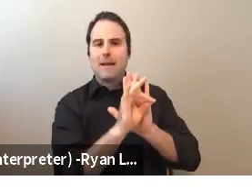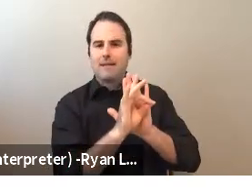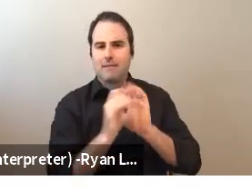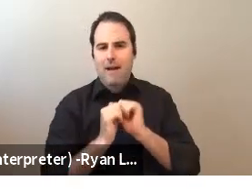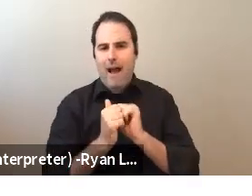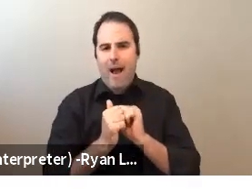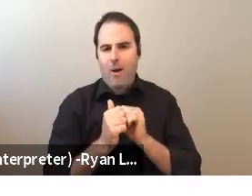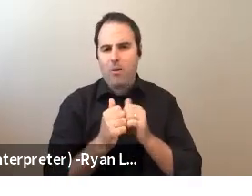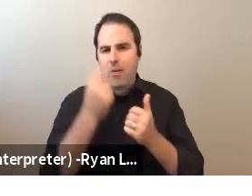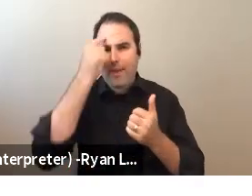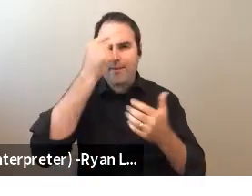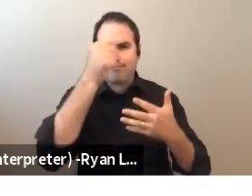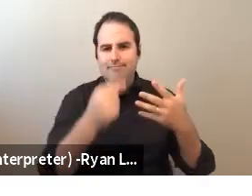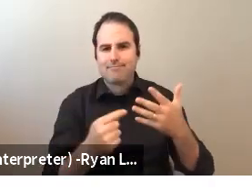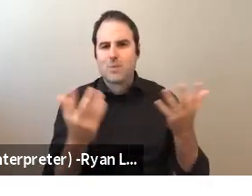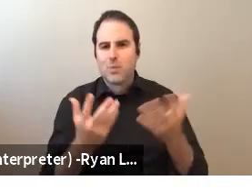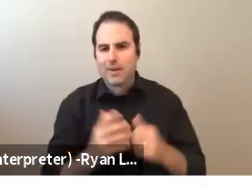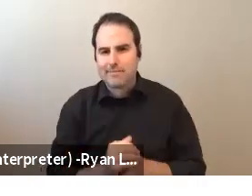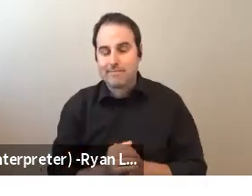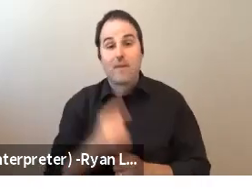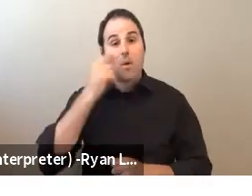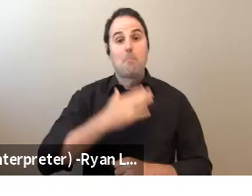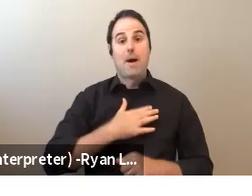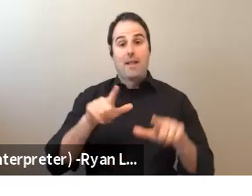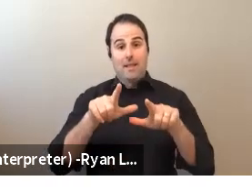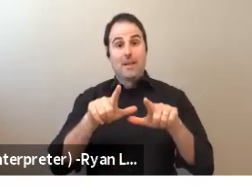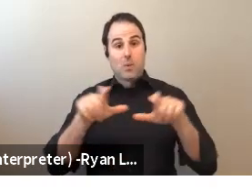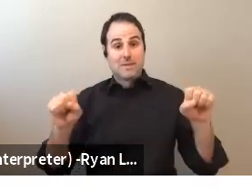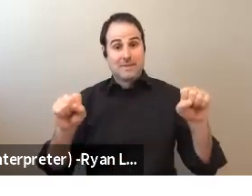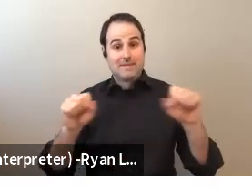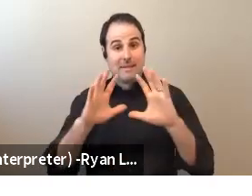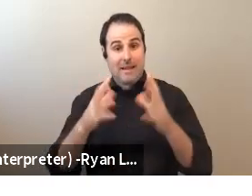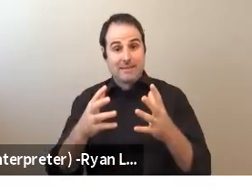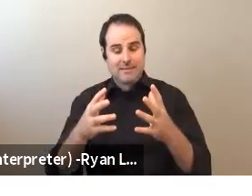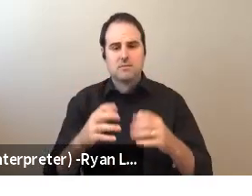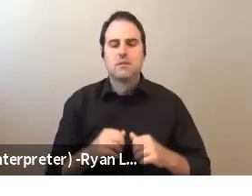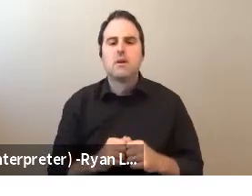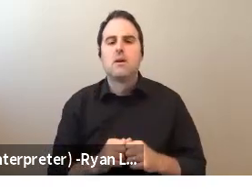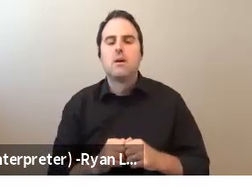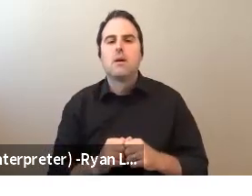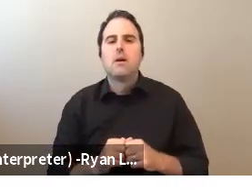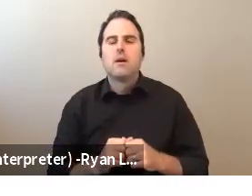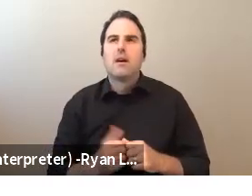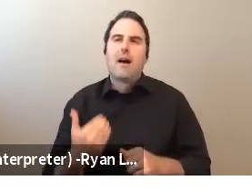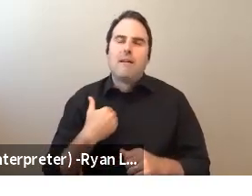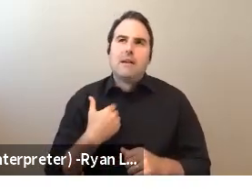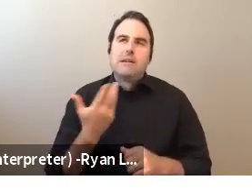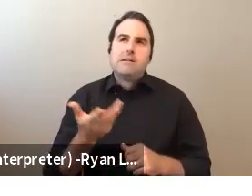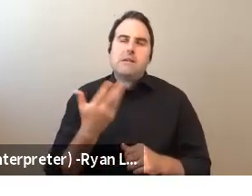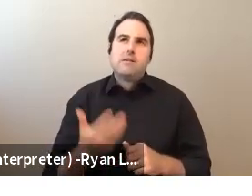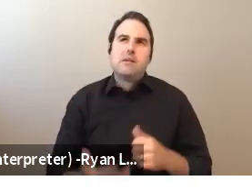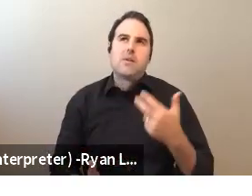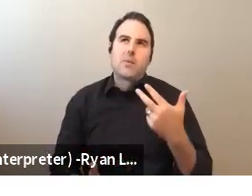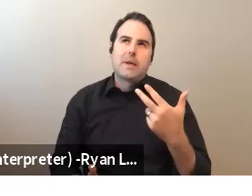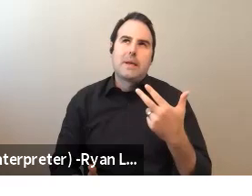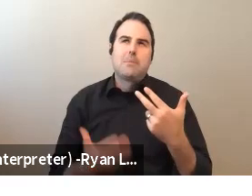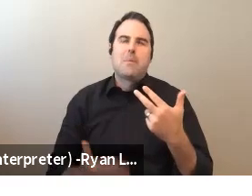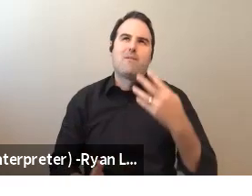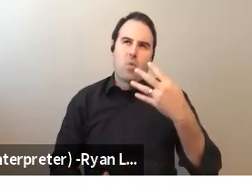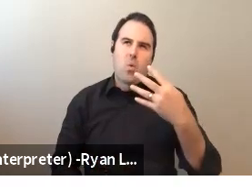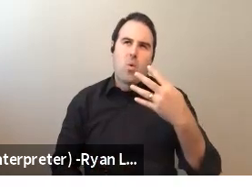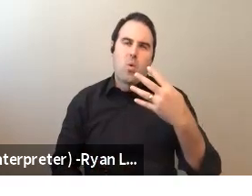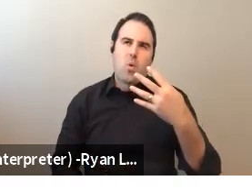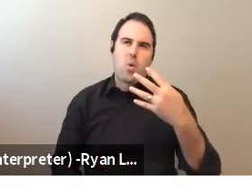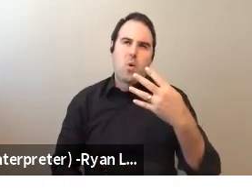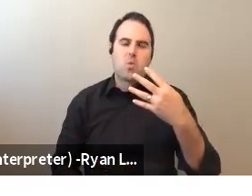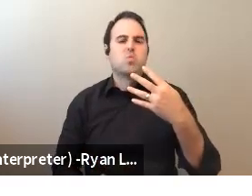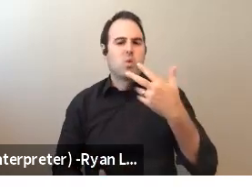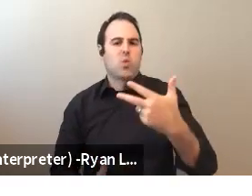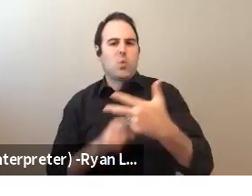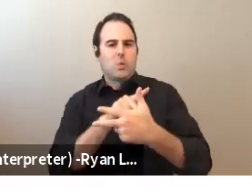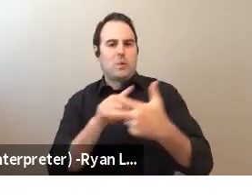Sally Potter: For my linguistics classes, the really there's about three, maybe four, but actually three textbooks that we all use